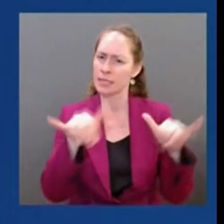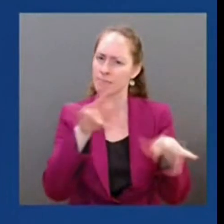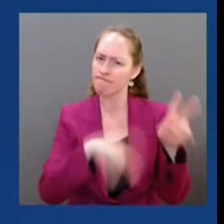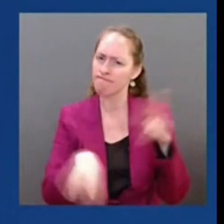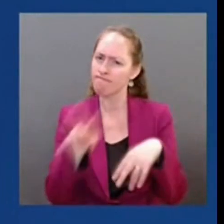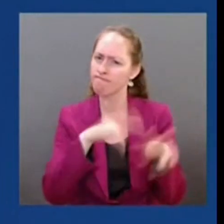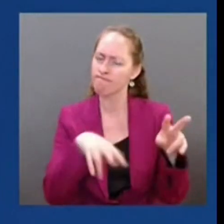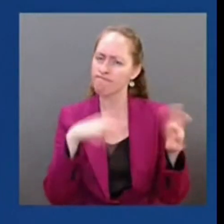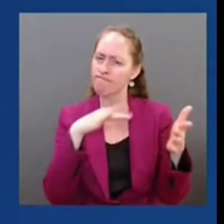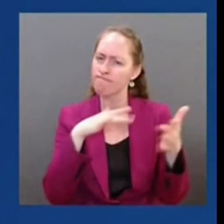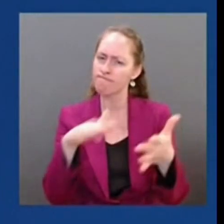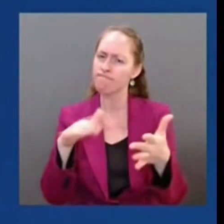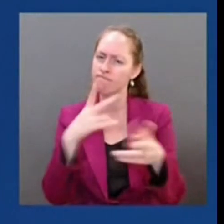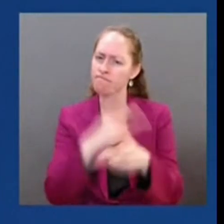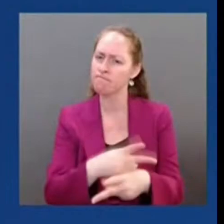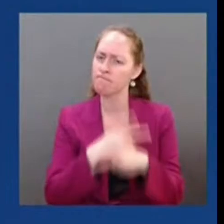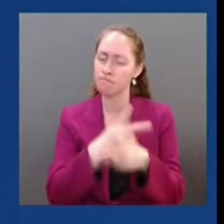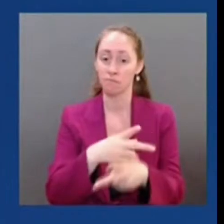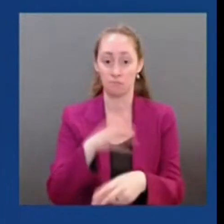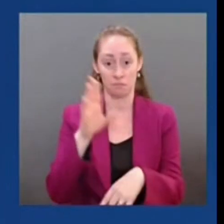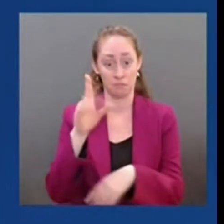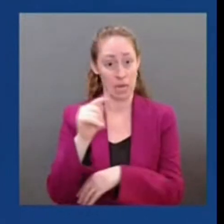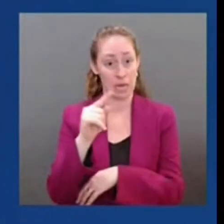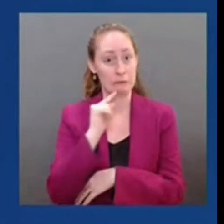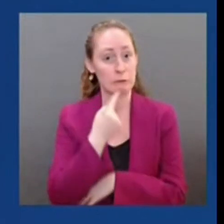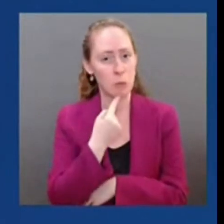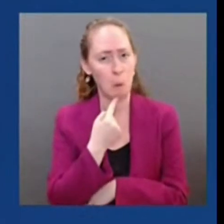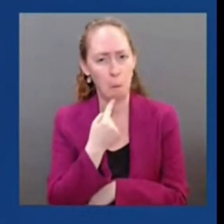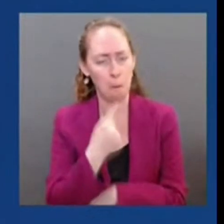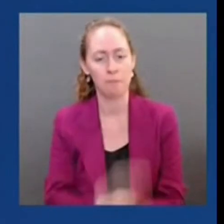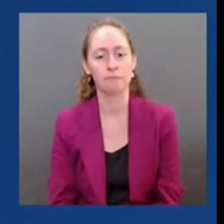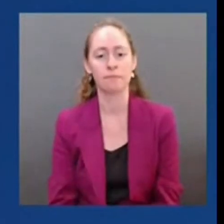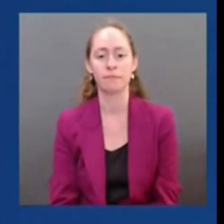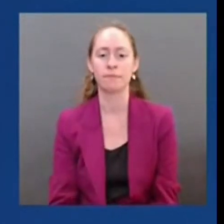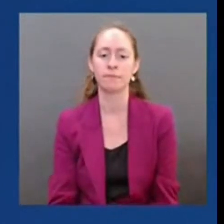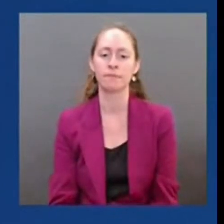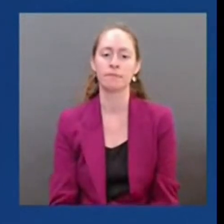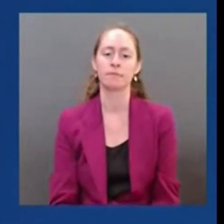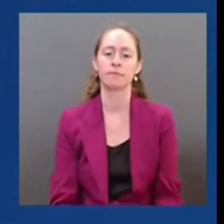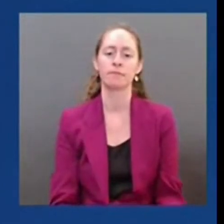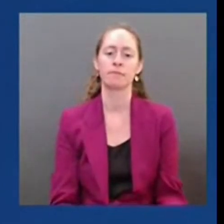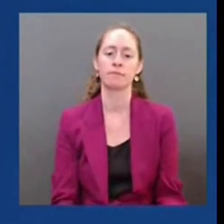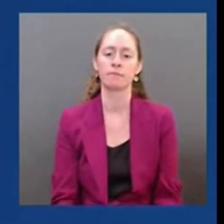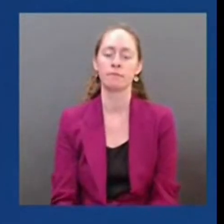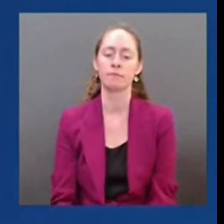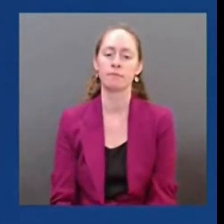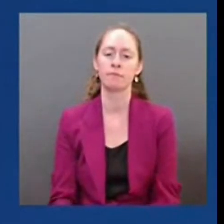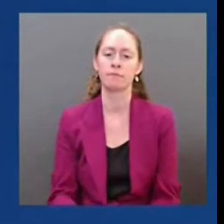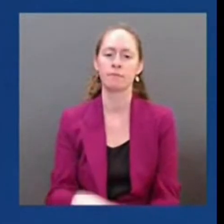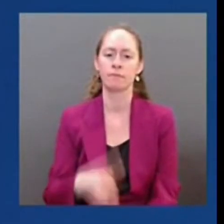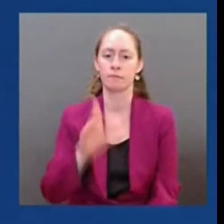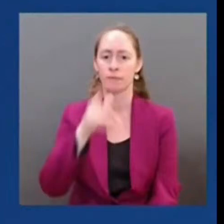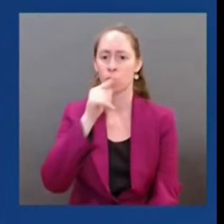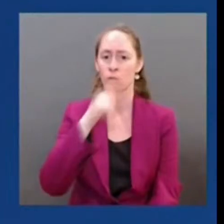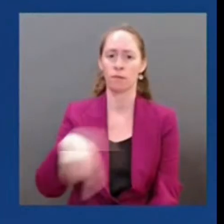BUT I THINK THAT IT IS NOT LEADING TO PEOPLE GETTING PARTICULARLY SICK. ON THE ISSUE OF THOSE PEOPLE